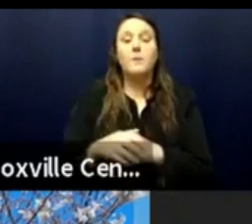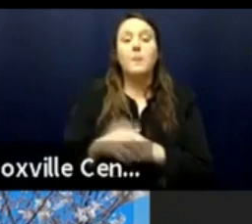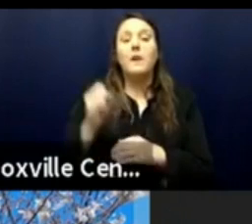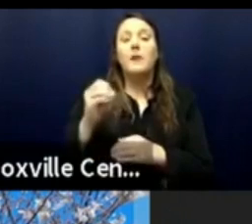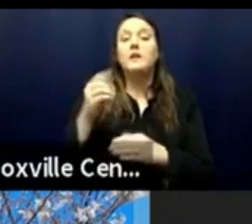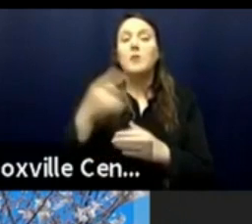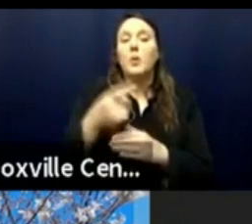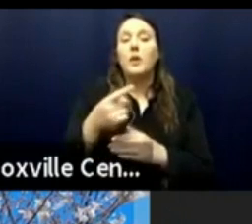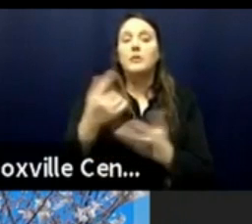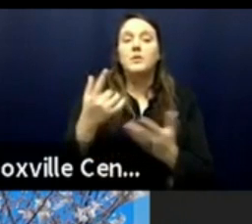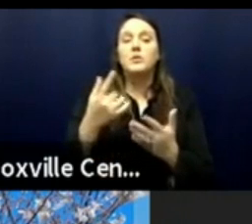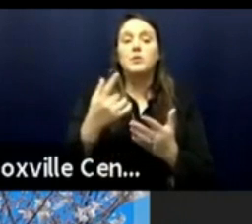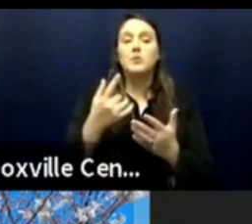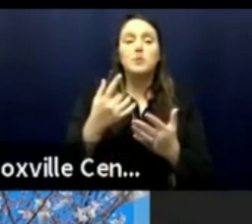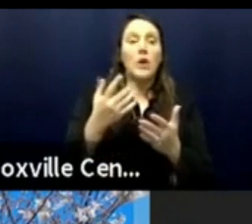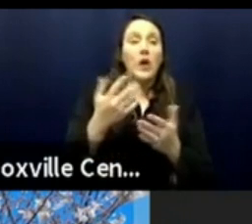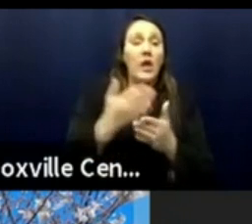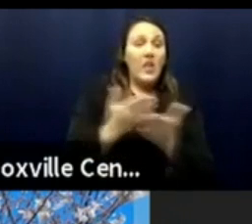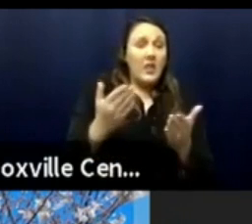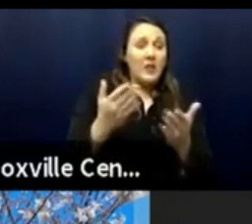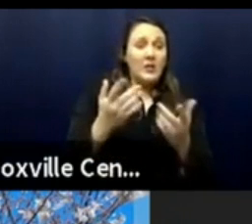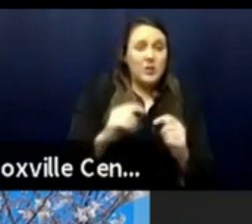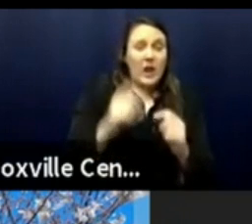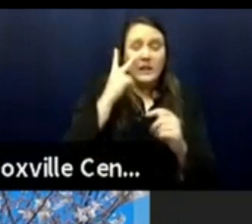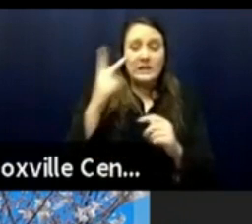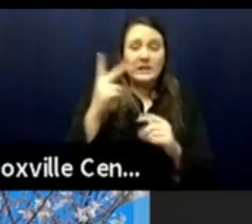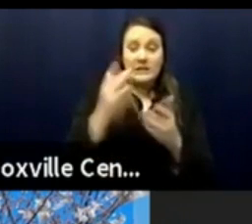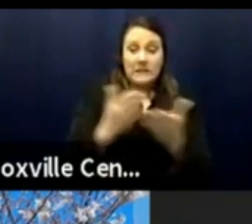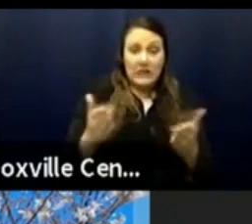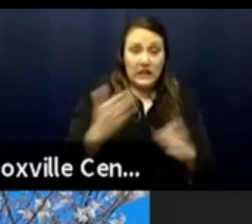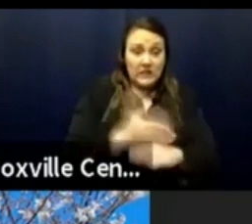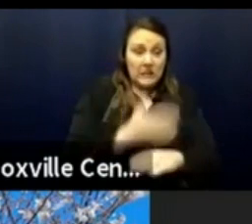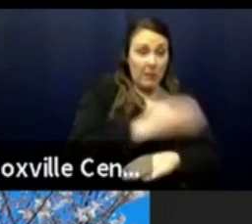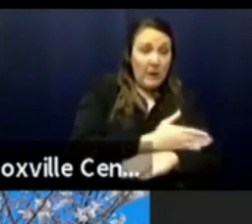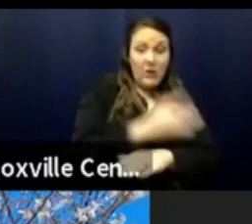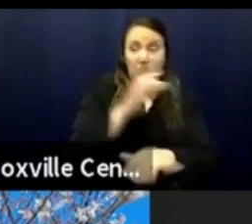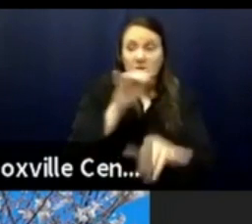EVERY DAY WE LOOK BACK AT THE PREVIOUS TWO-WEEK'S, THAT IS WITH THE ROLLING AVERAGES,